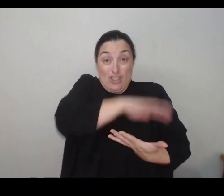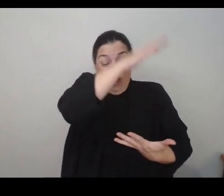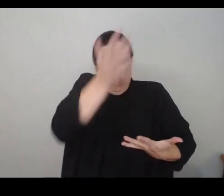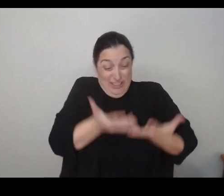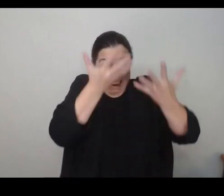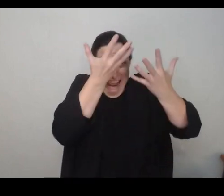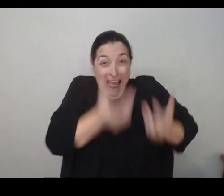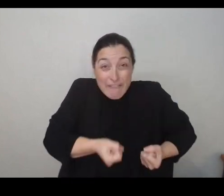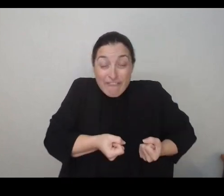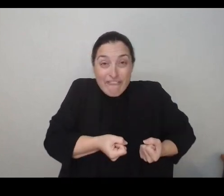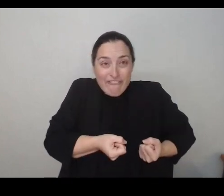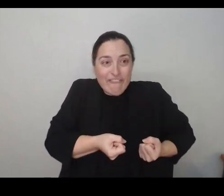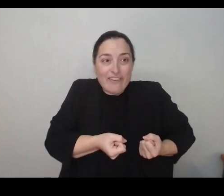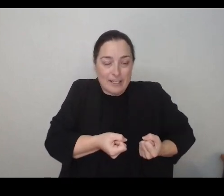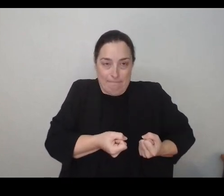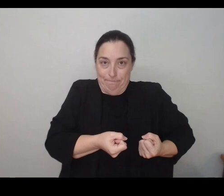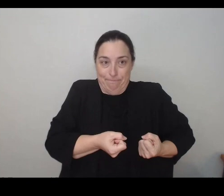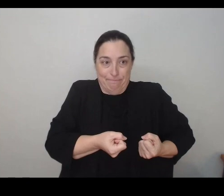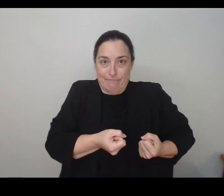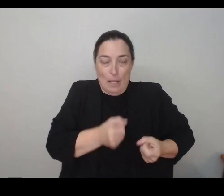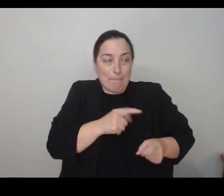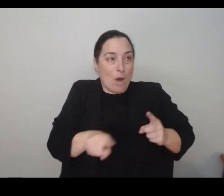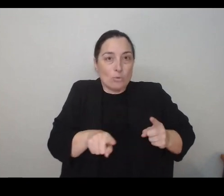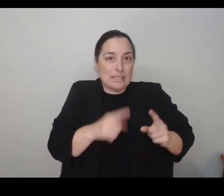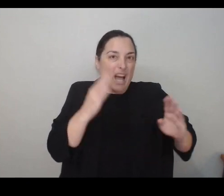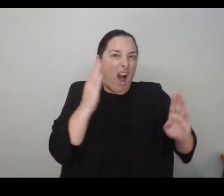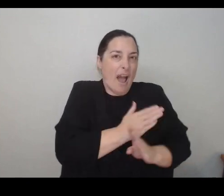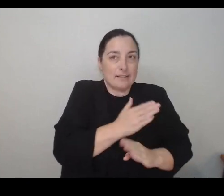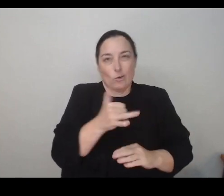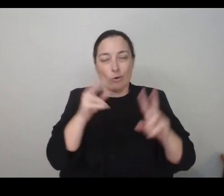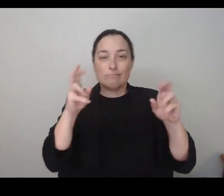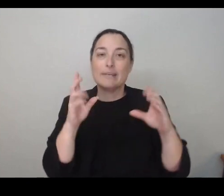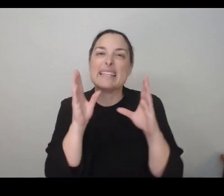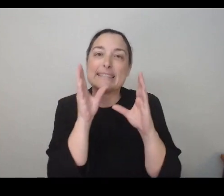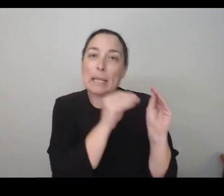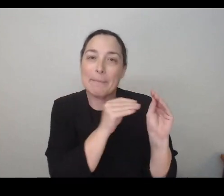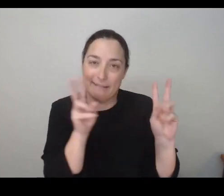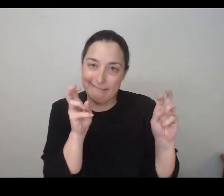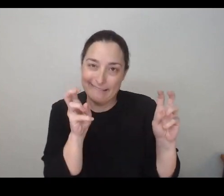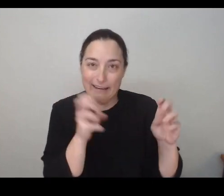that are mostly hiding or sleeping, you know, excuse me, for the term, in our storage area,